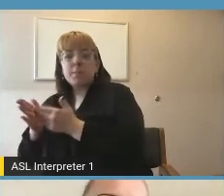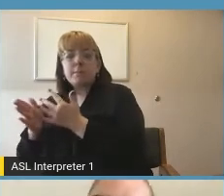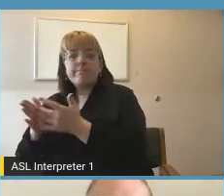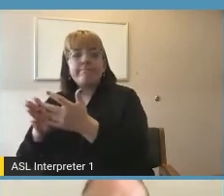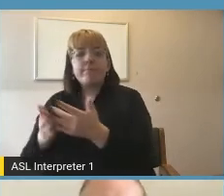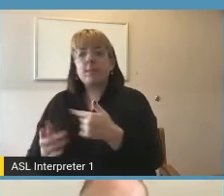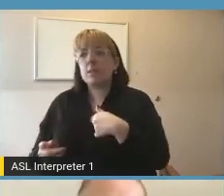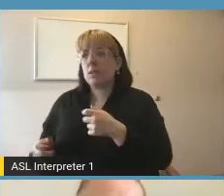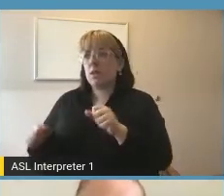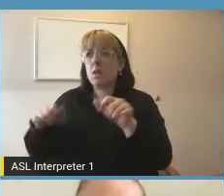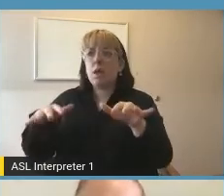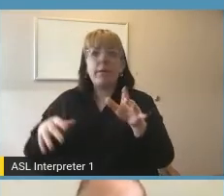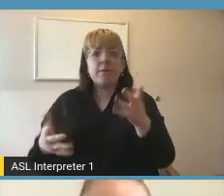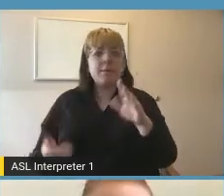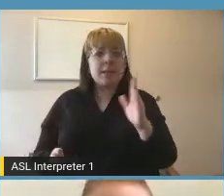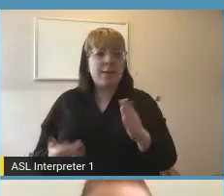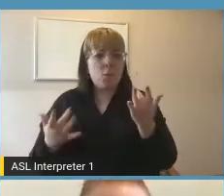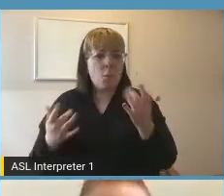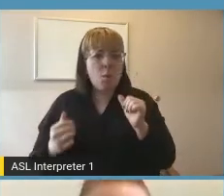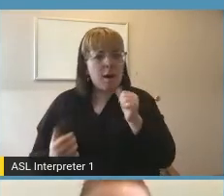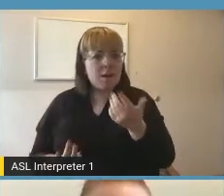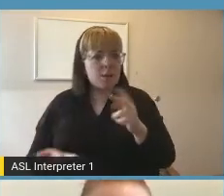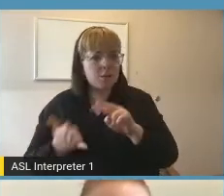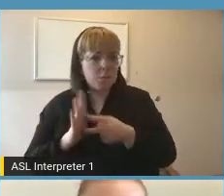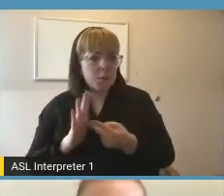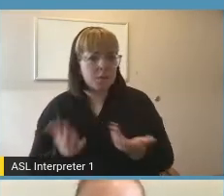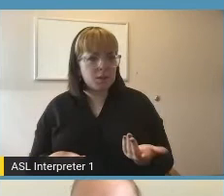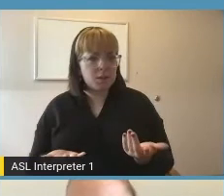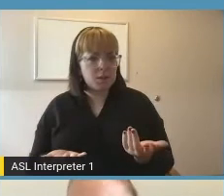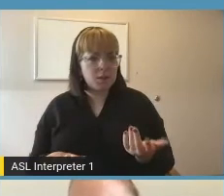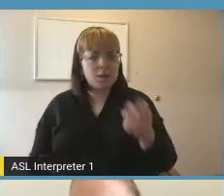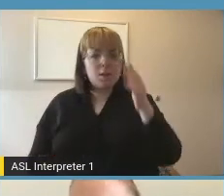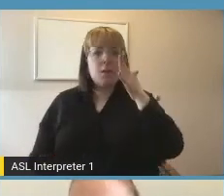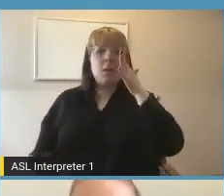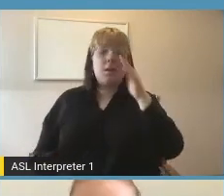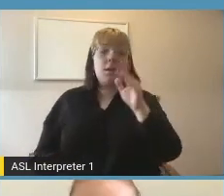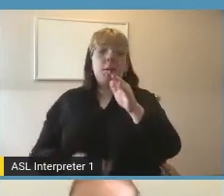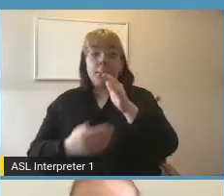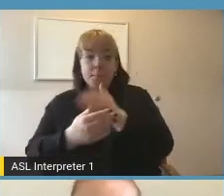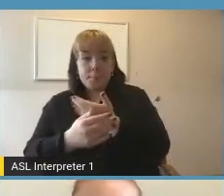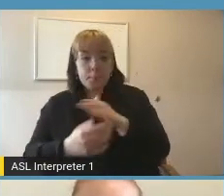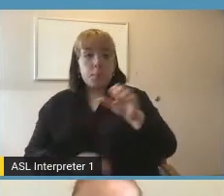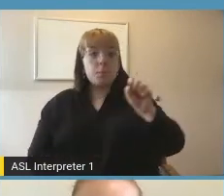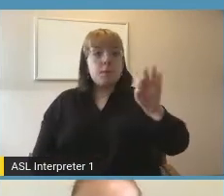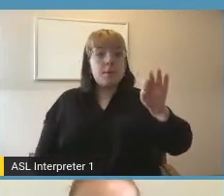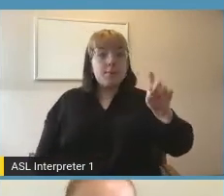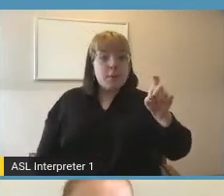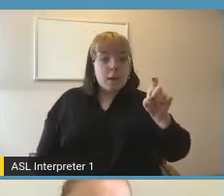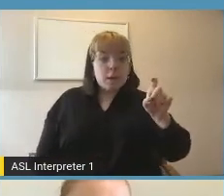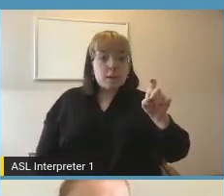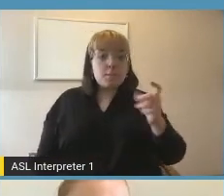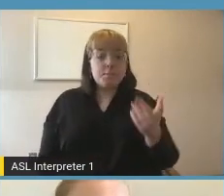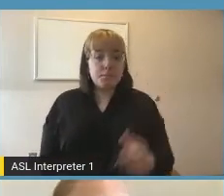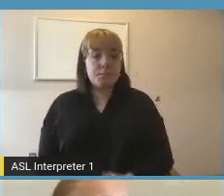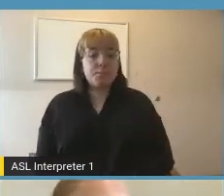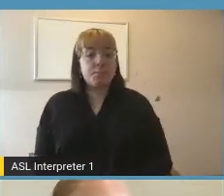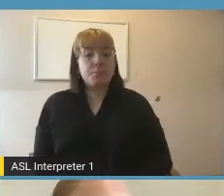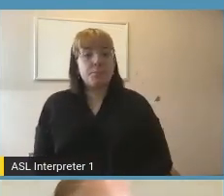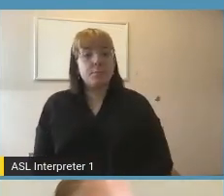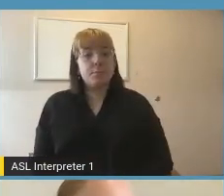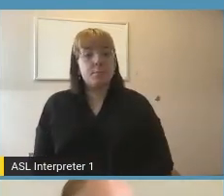never having an episode 2. Music and sound effects. I think a general rule of thumb to